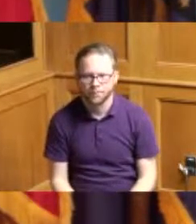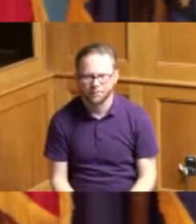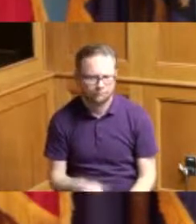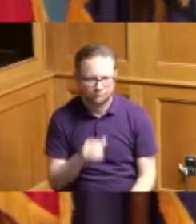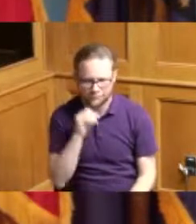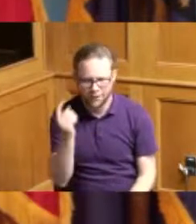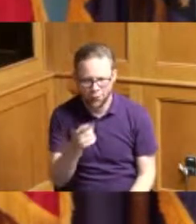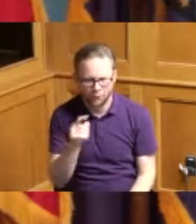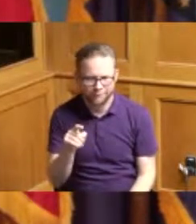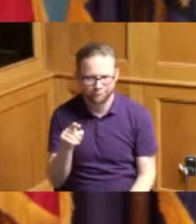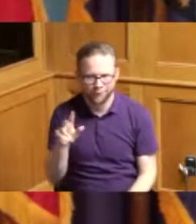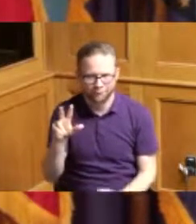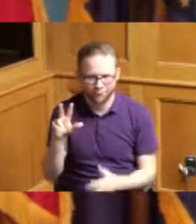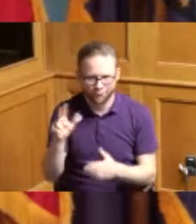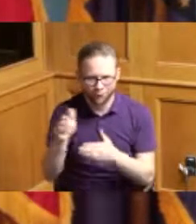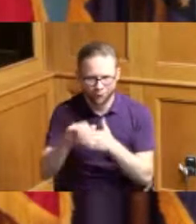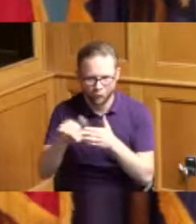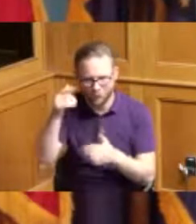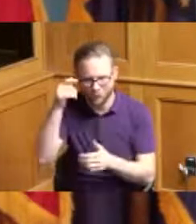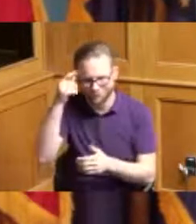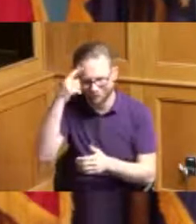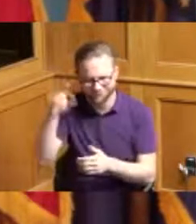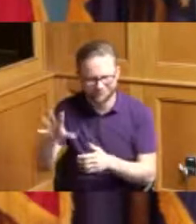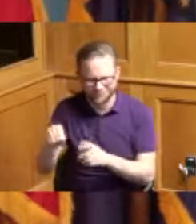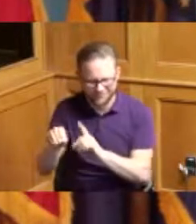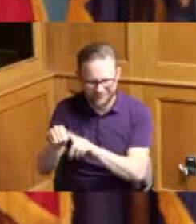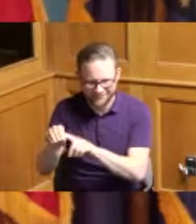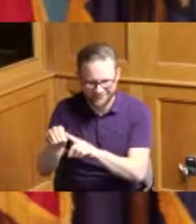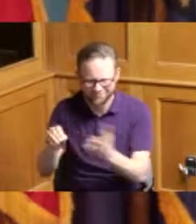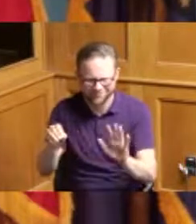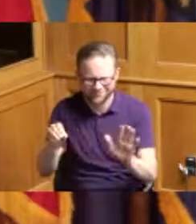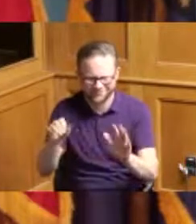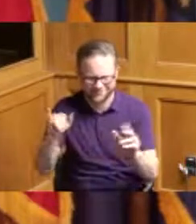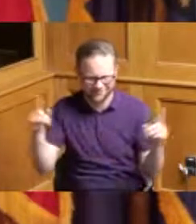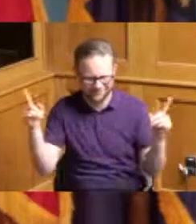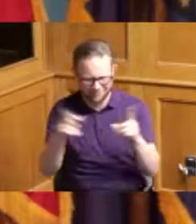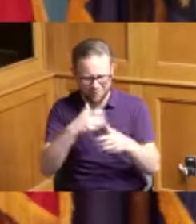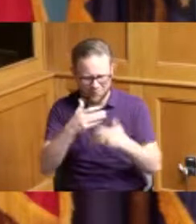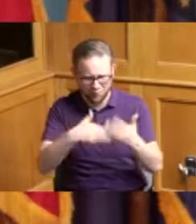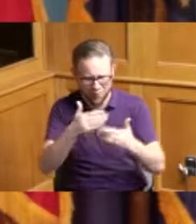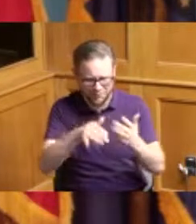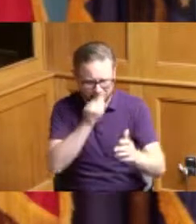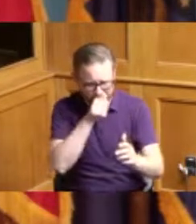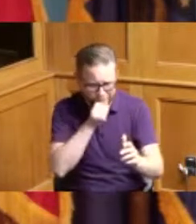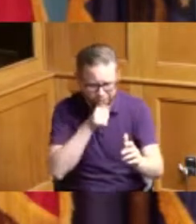and fifty cents I mean for us to go through a whole rigamarole of changing the way we